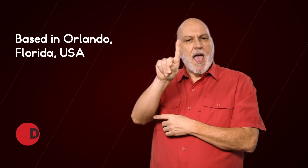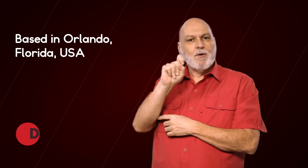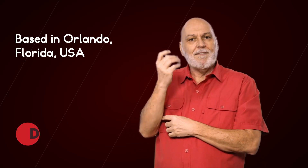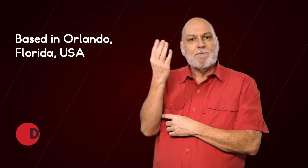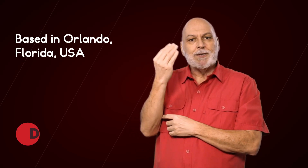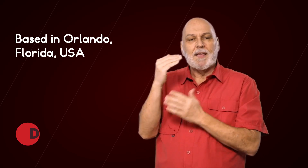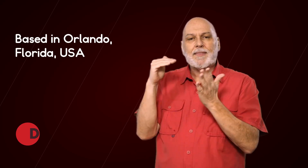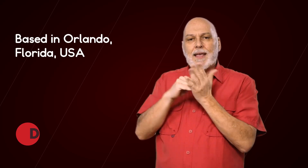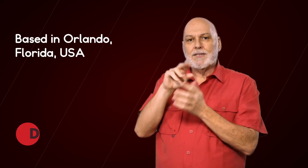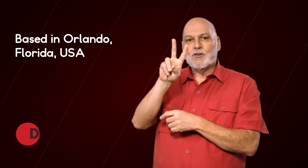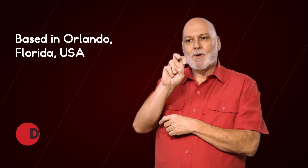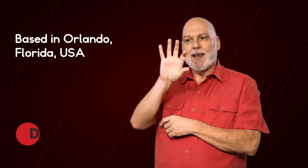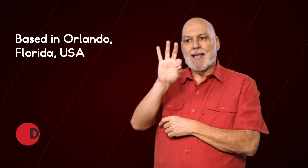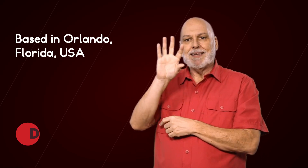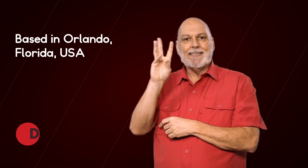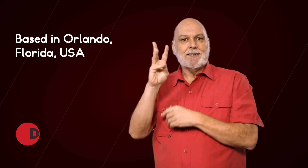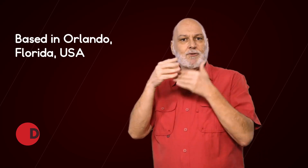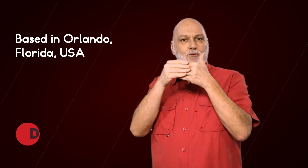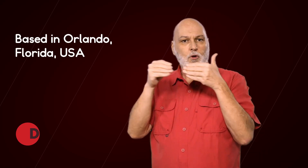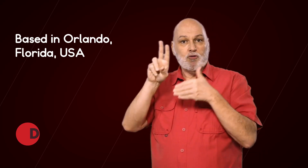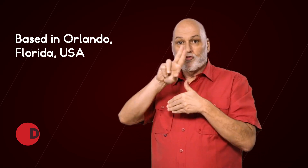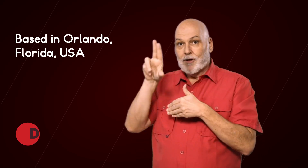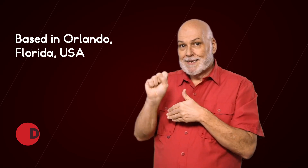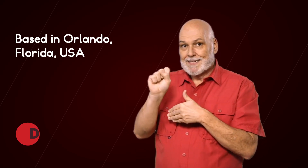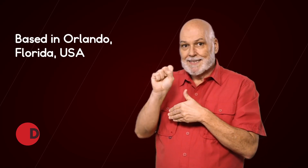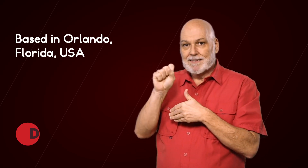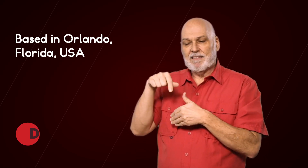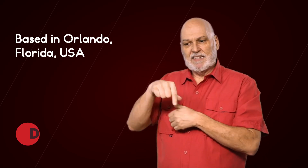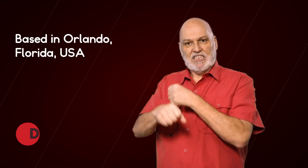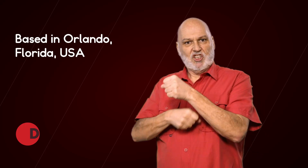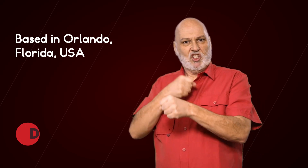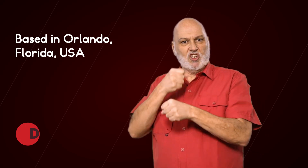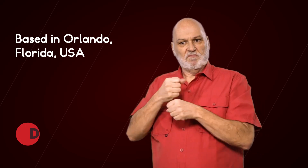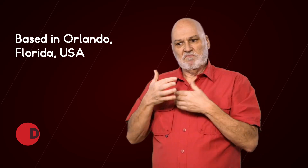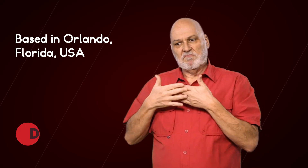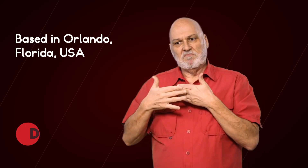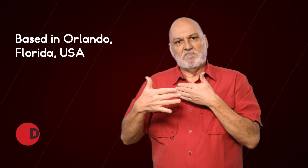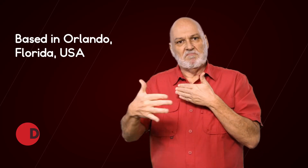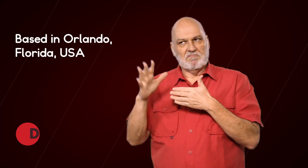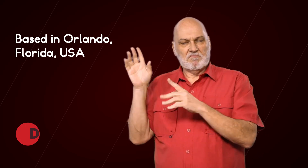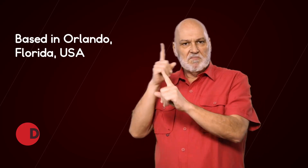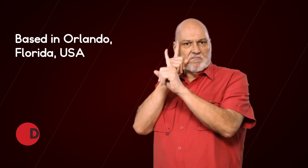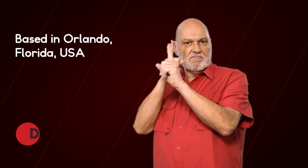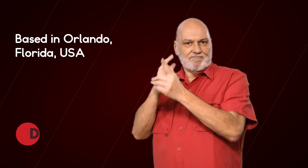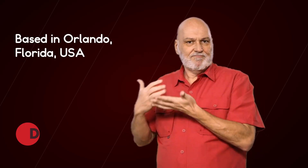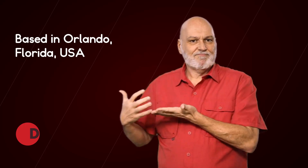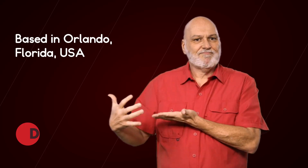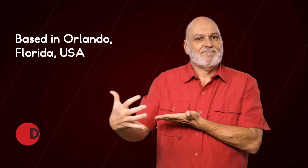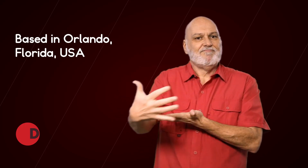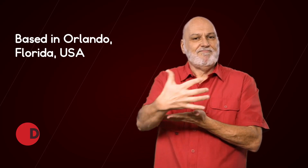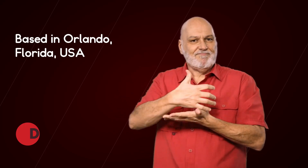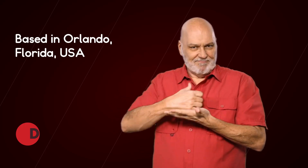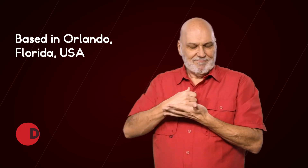and is expected to earn $114,296 USD this year.